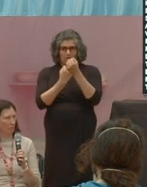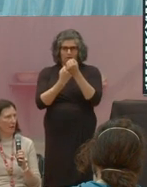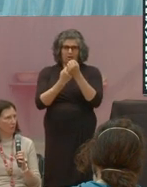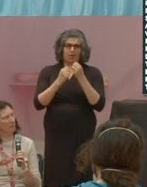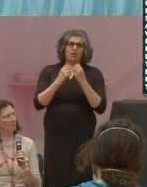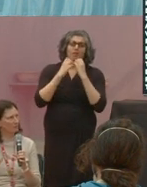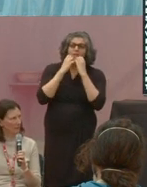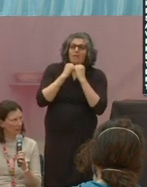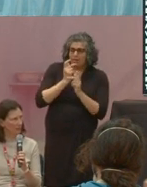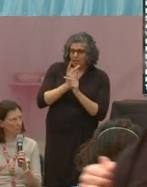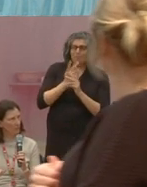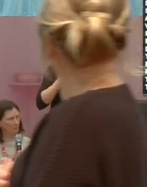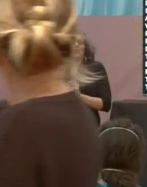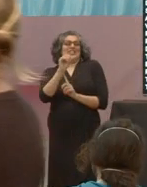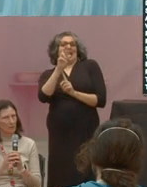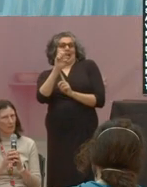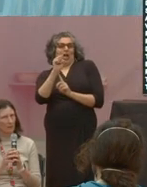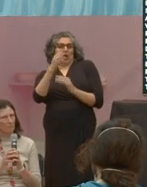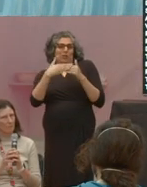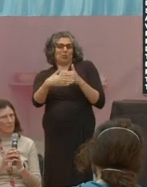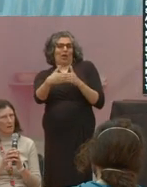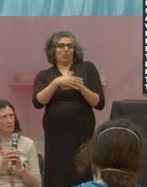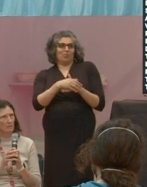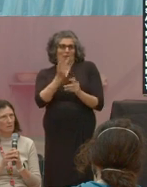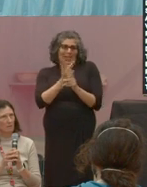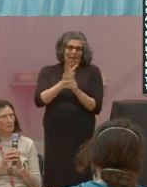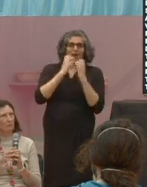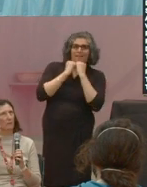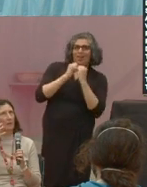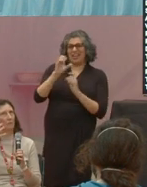throughout being able to take care throughout. And so it has